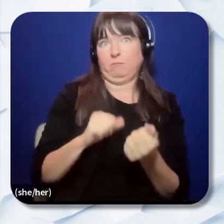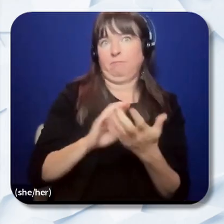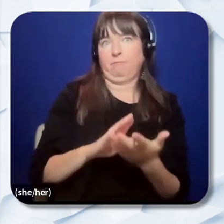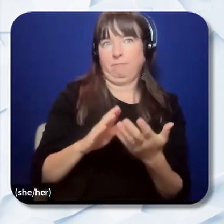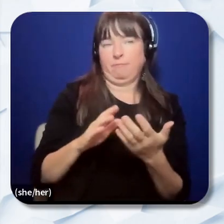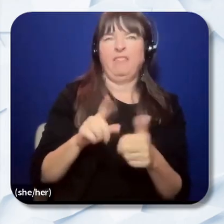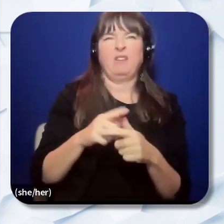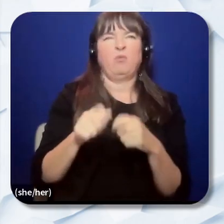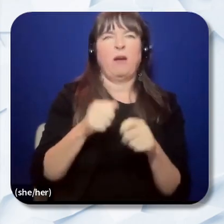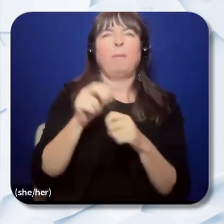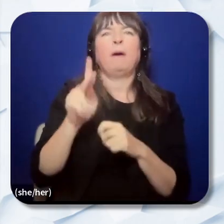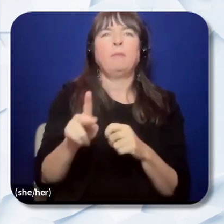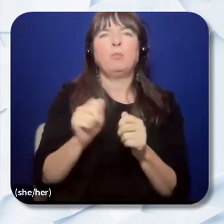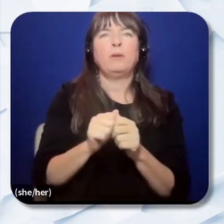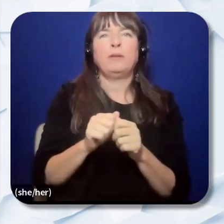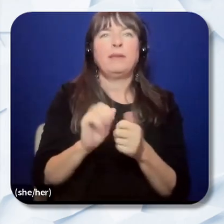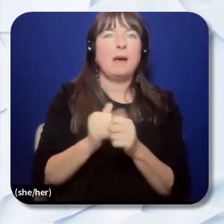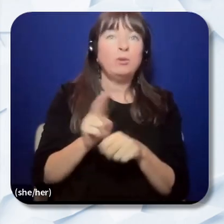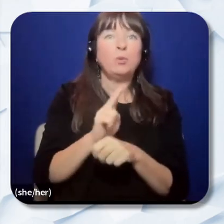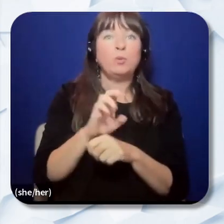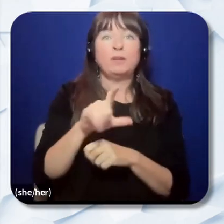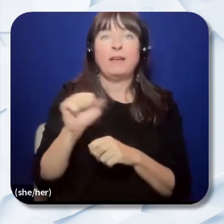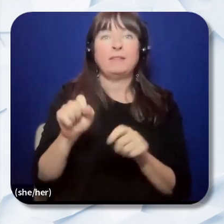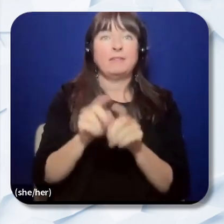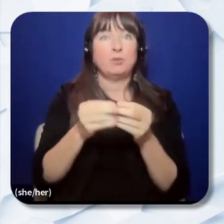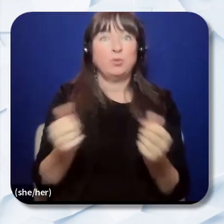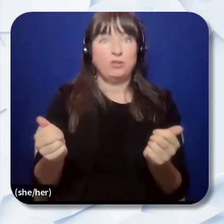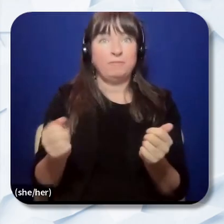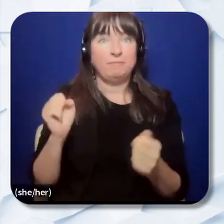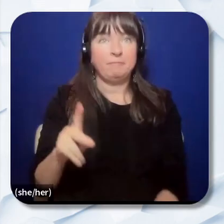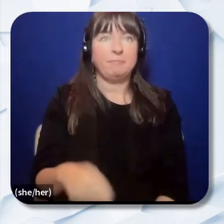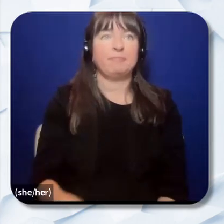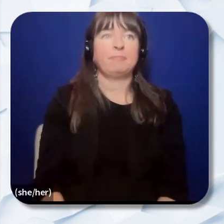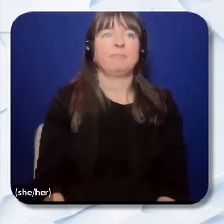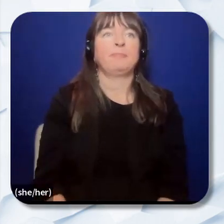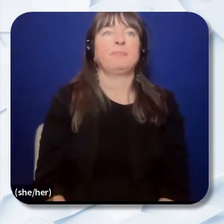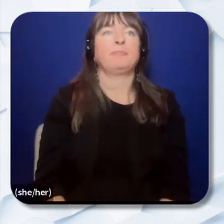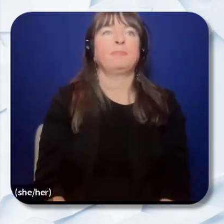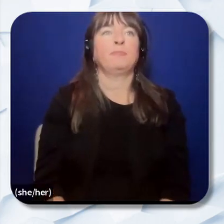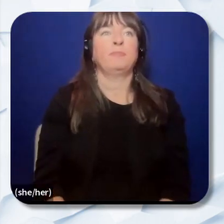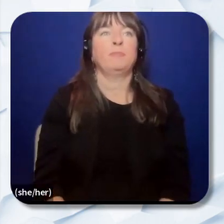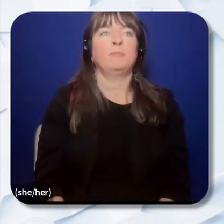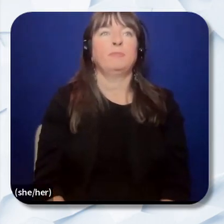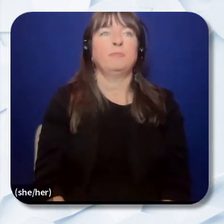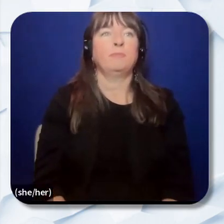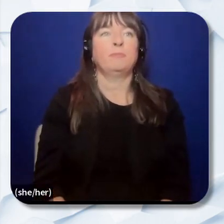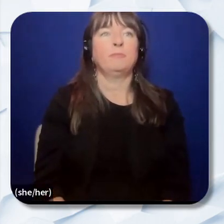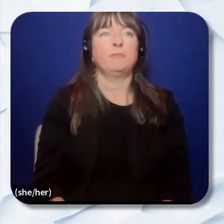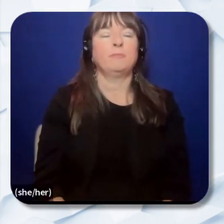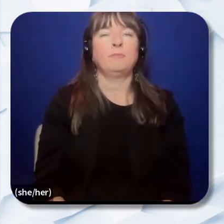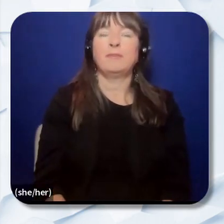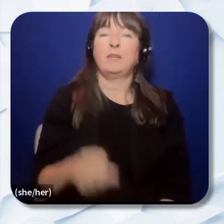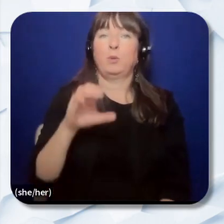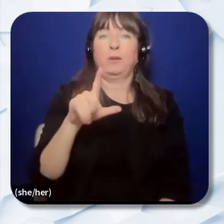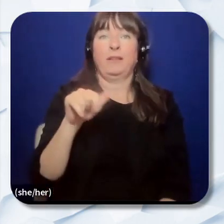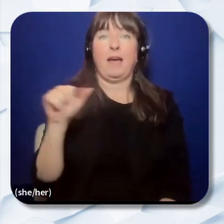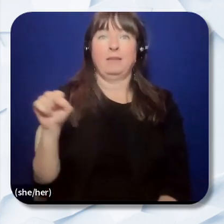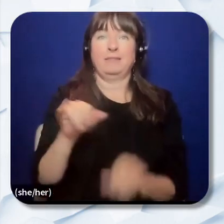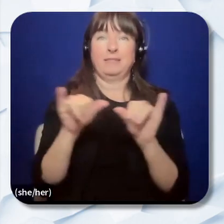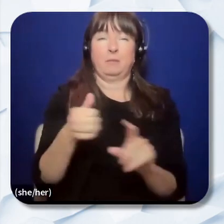we'll wrap up with using CLASS as a solution. Next slide please. The system of CLASS leverages